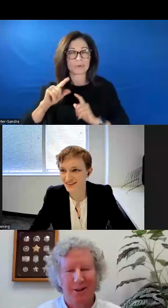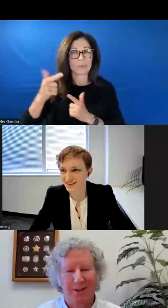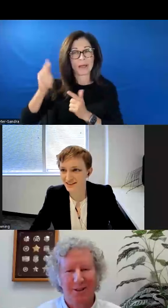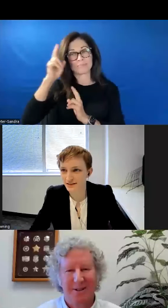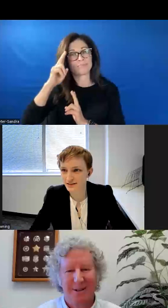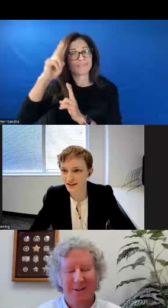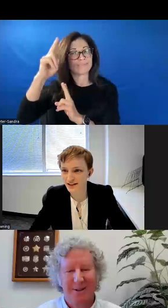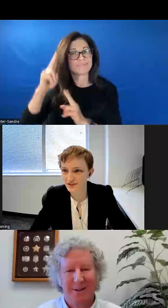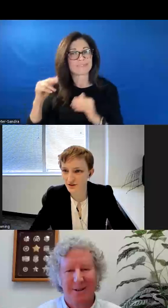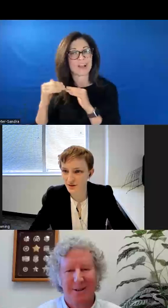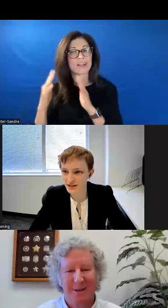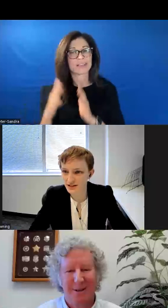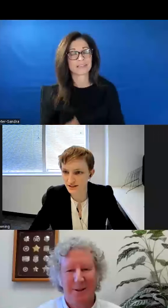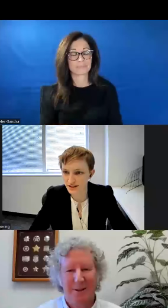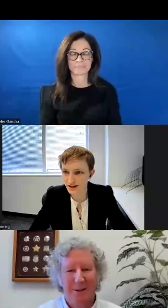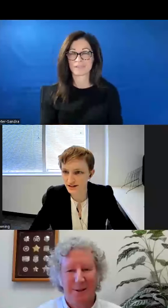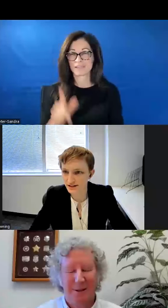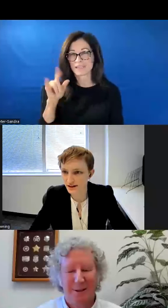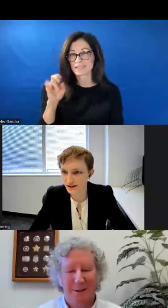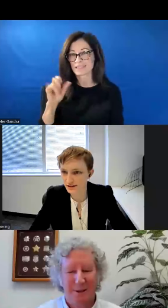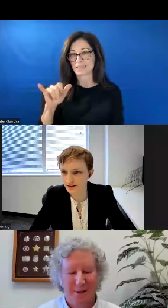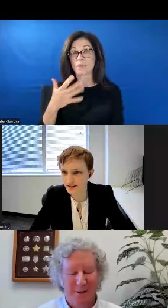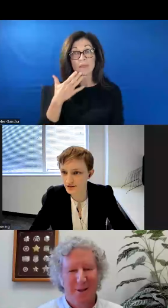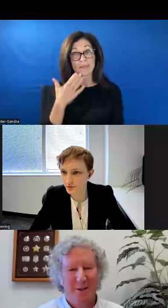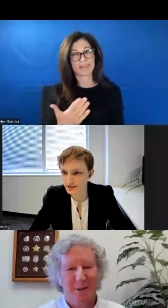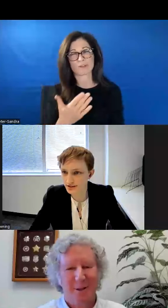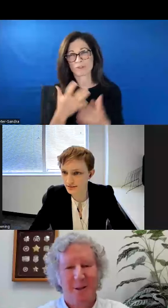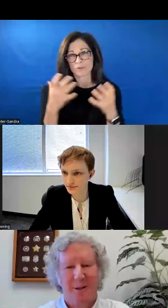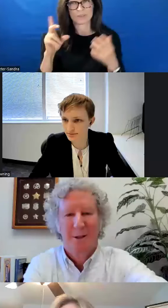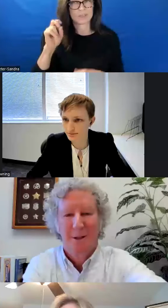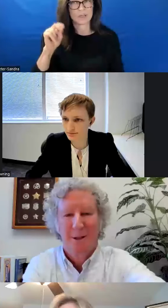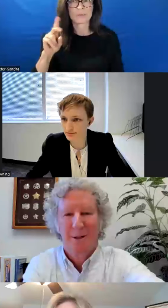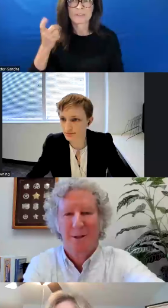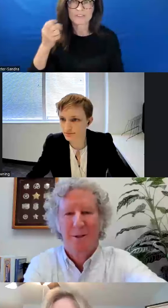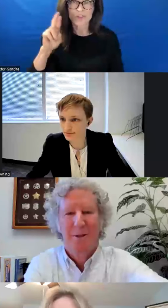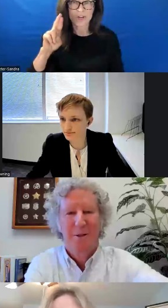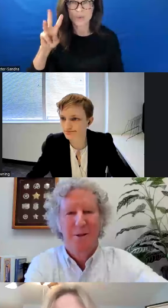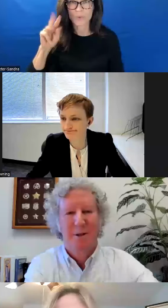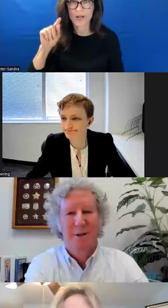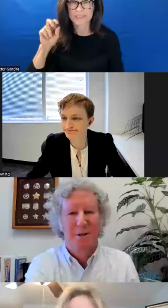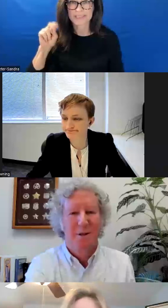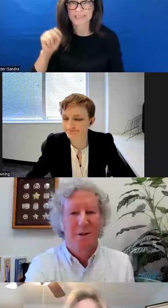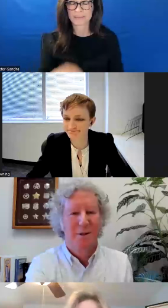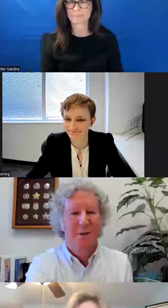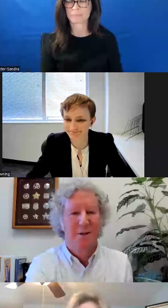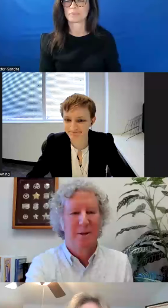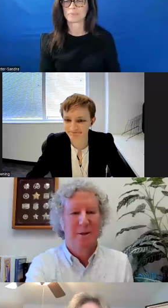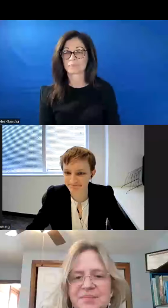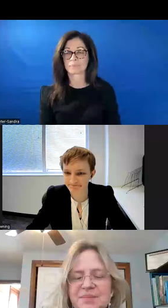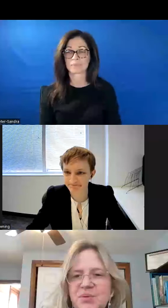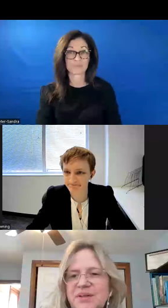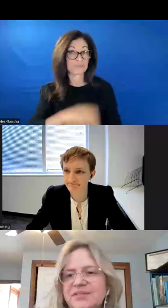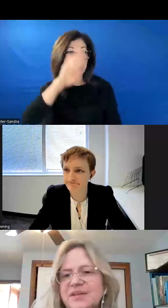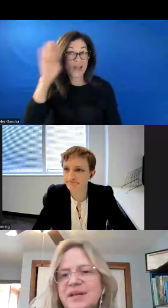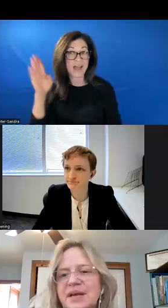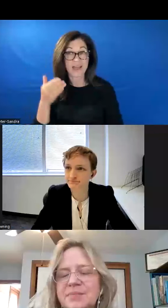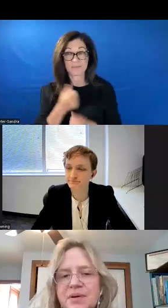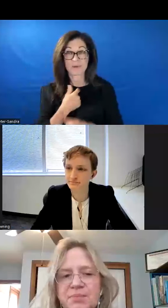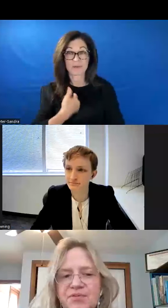: THANK YOU SO MUCH. DOCTOR WATSON. >>: I AM AMY WATSON. I AM A